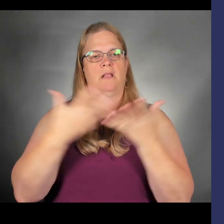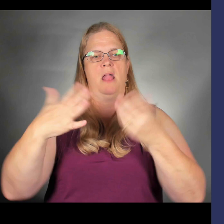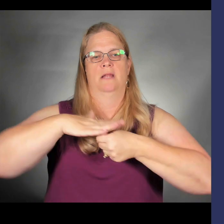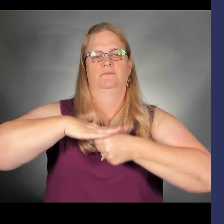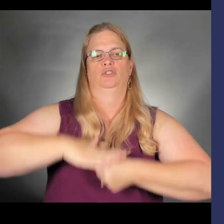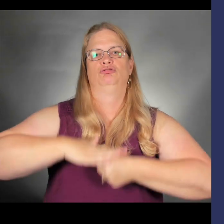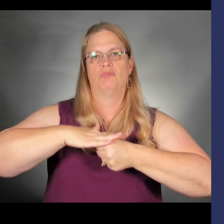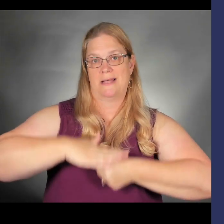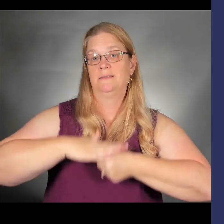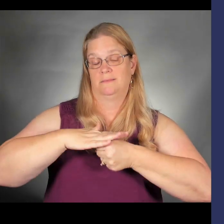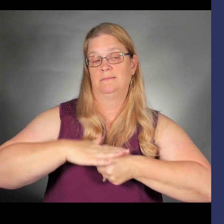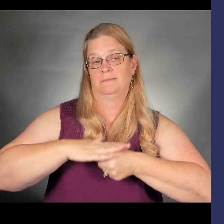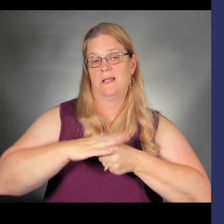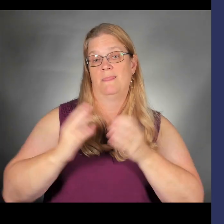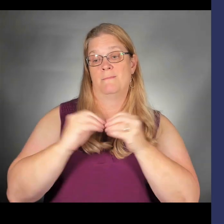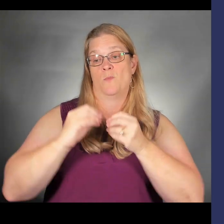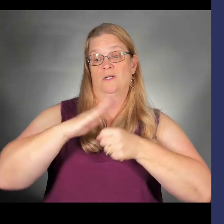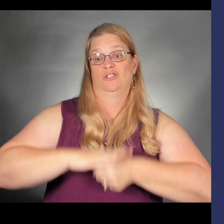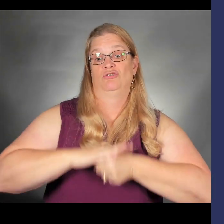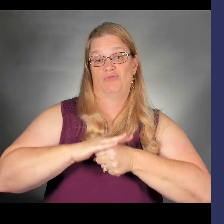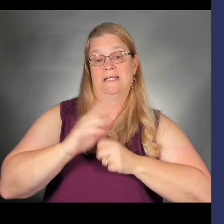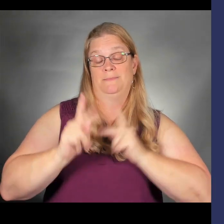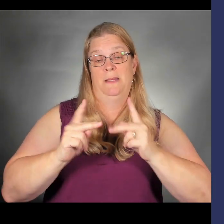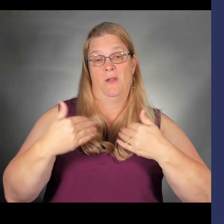thag can really cause a lot of stress for that individual.